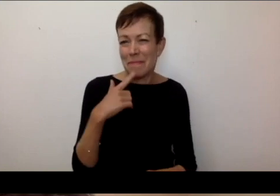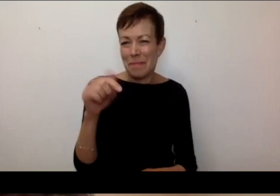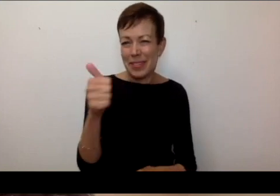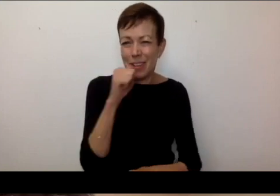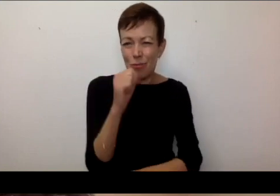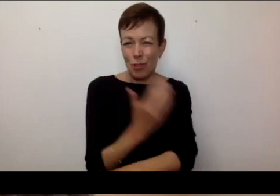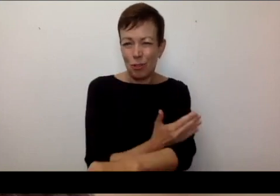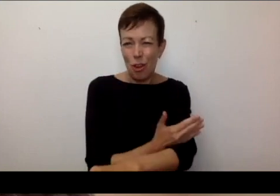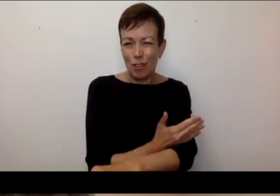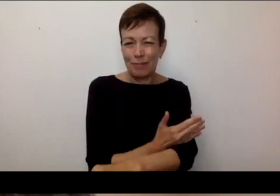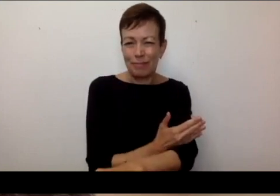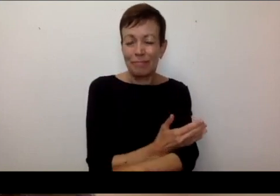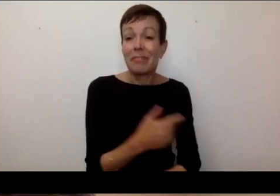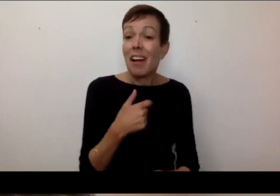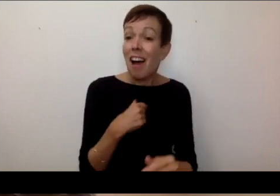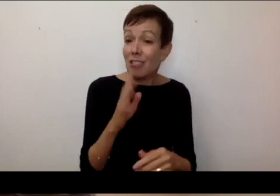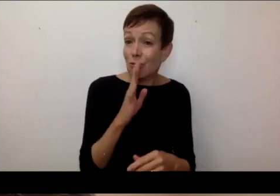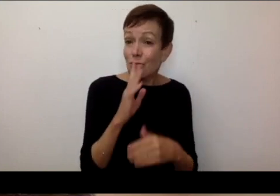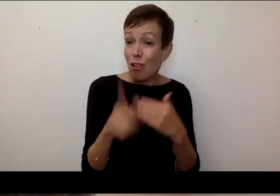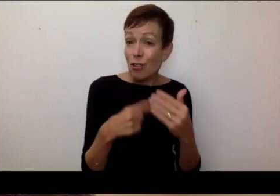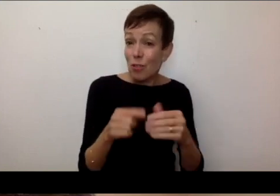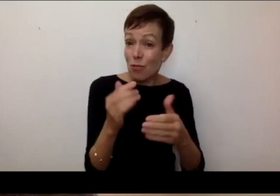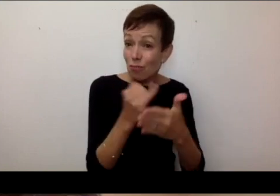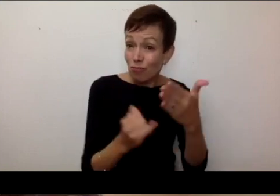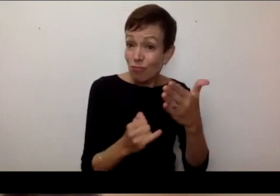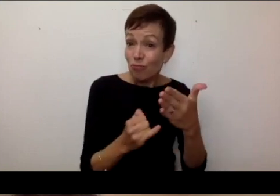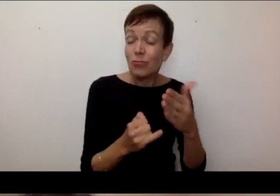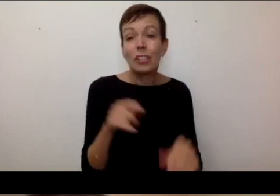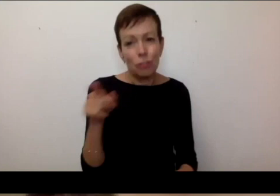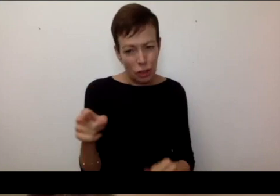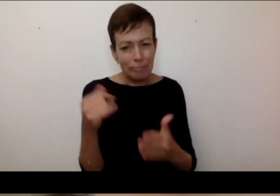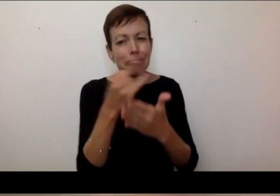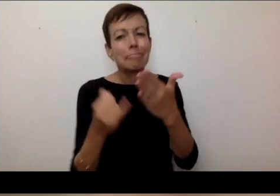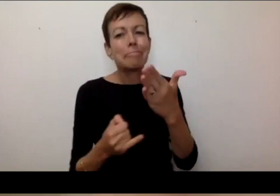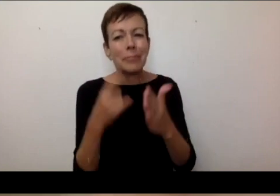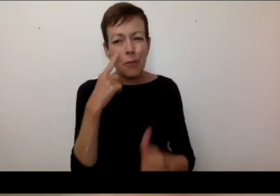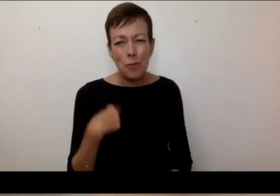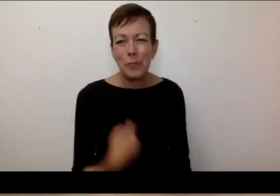angels she decided to illustrate it for me thank you